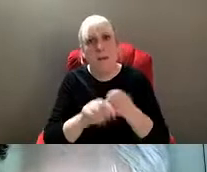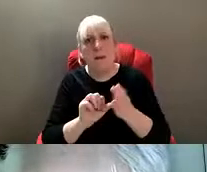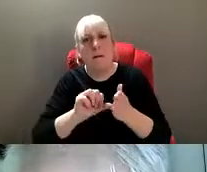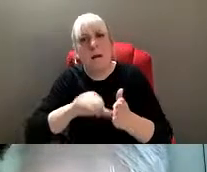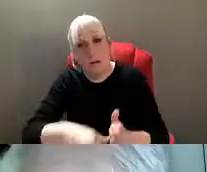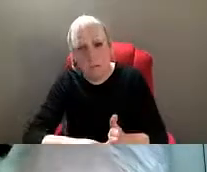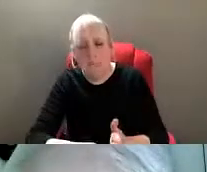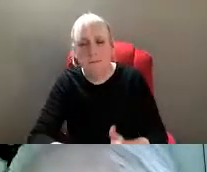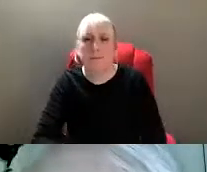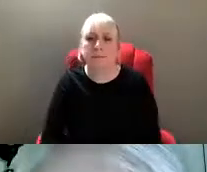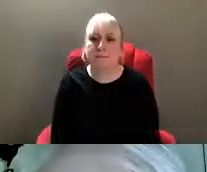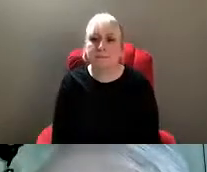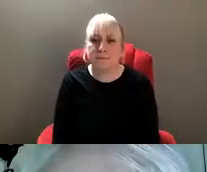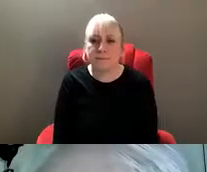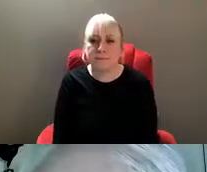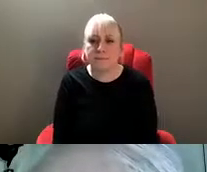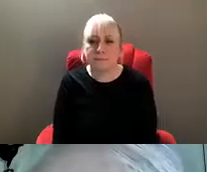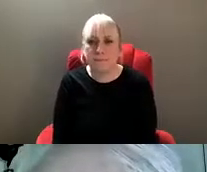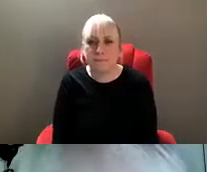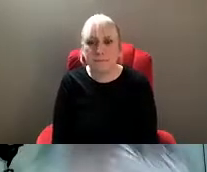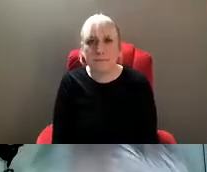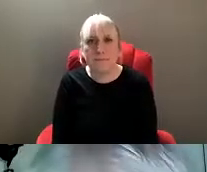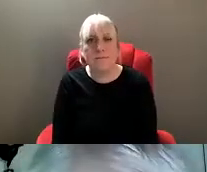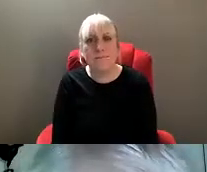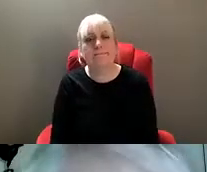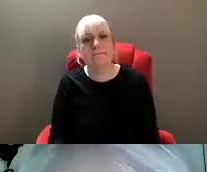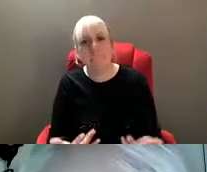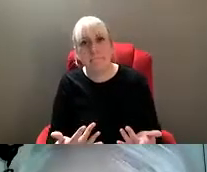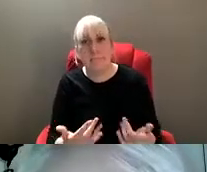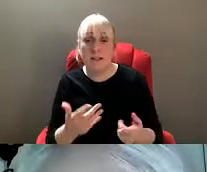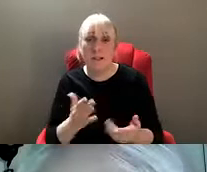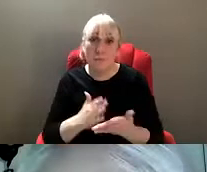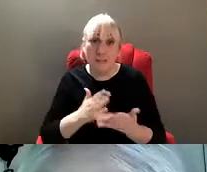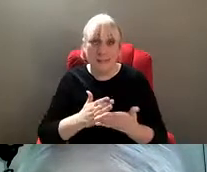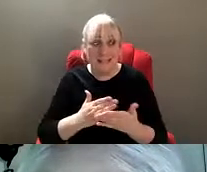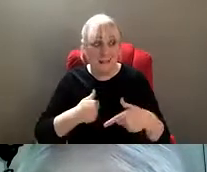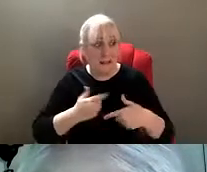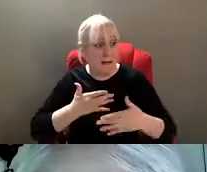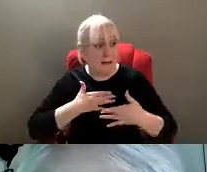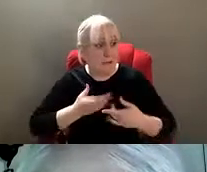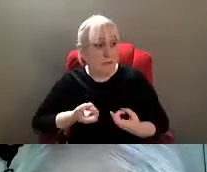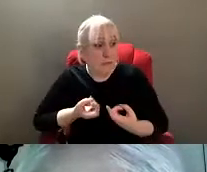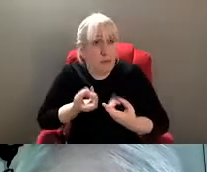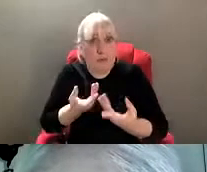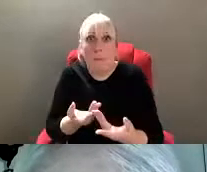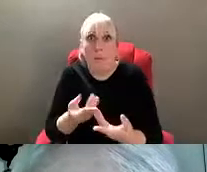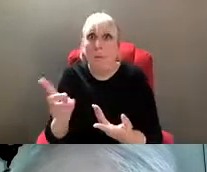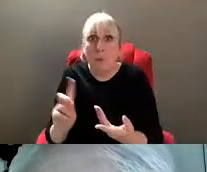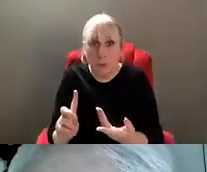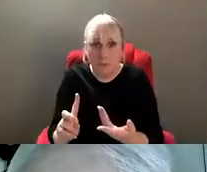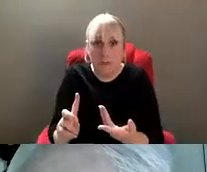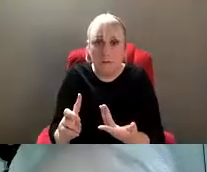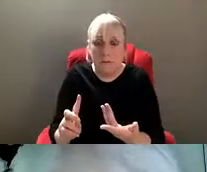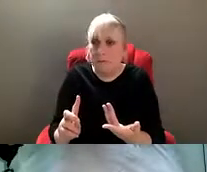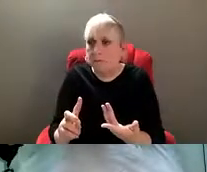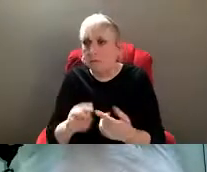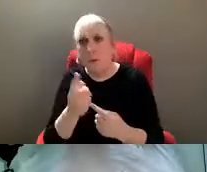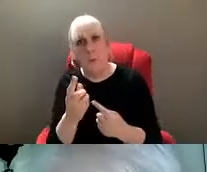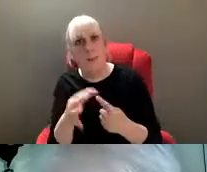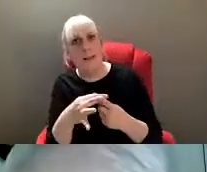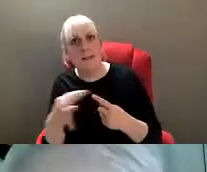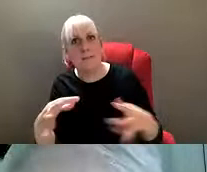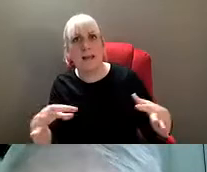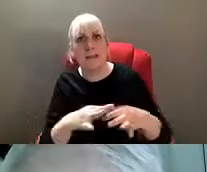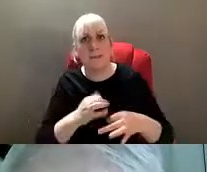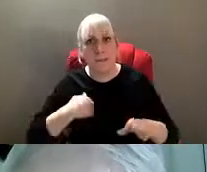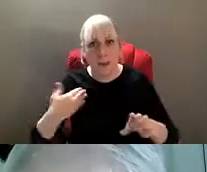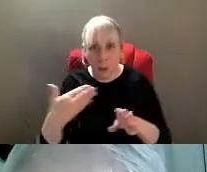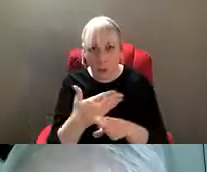um what i want to contribute to this discussion is my one aspect of my work when i talk about